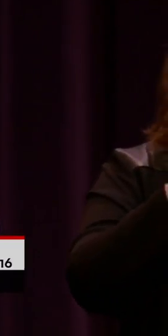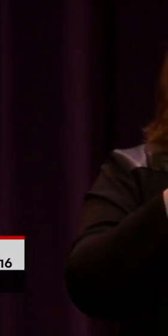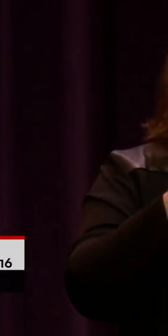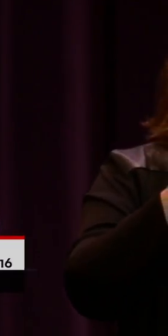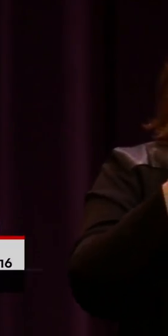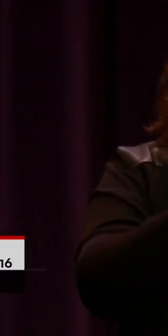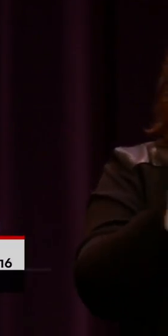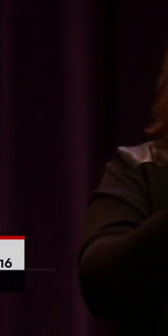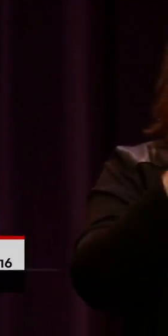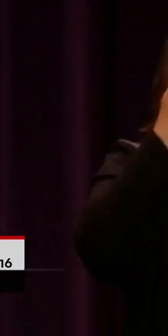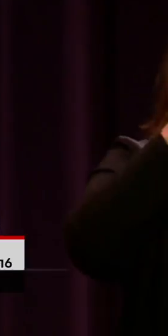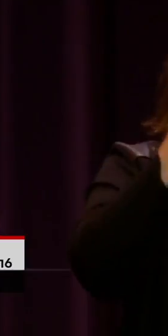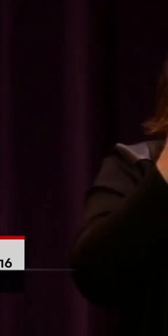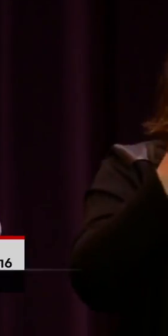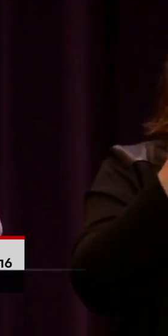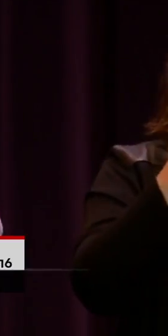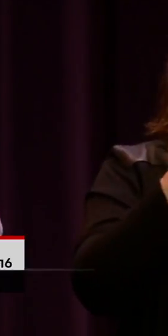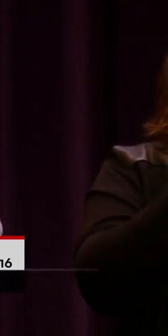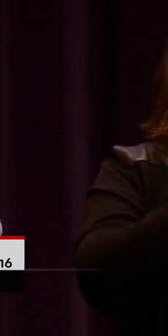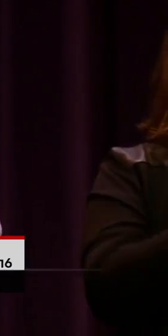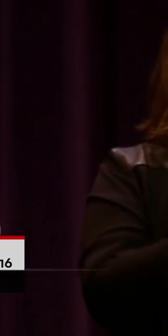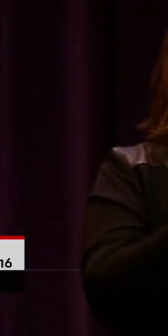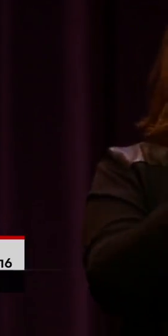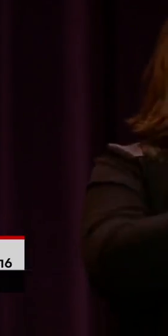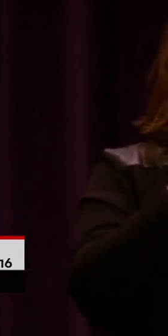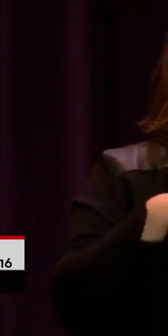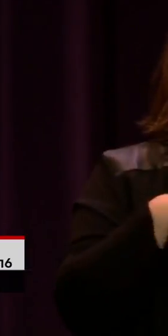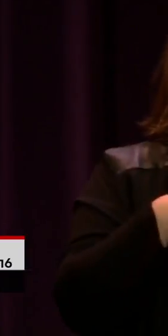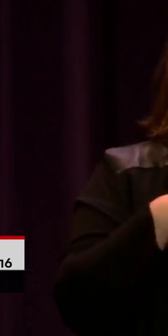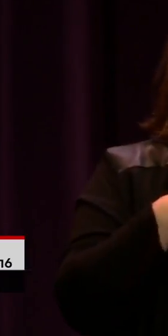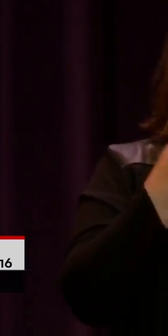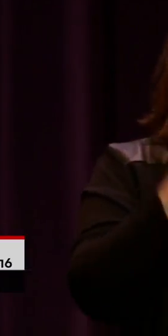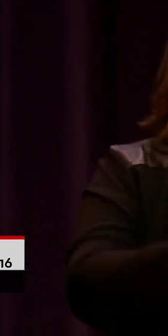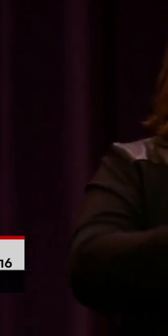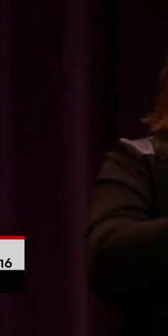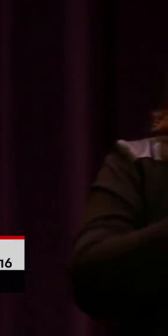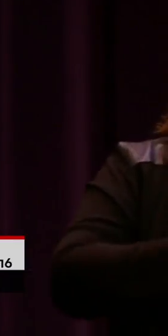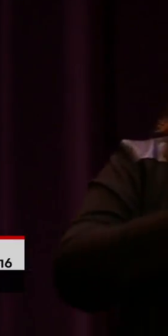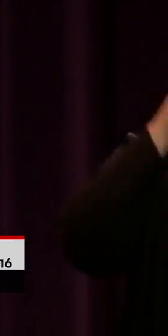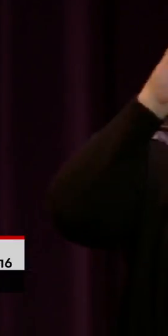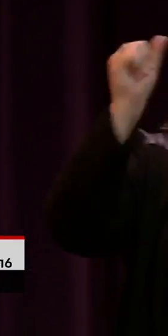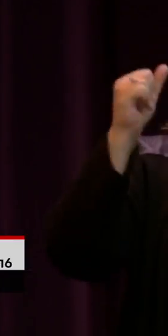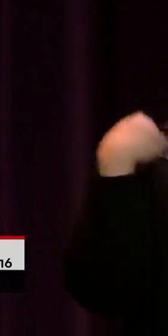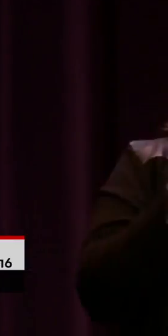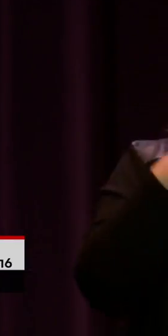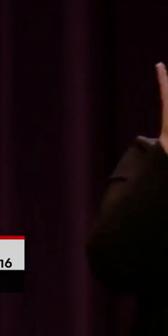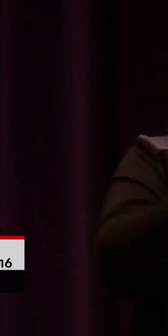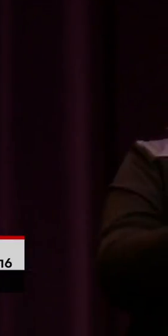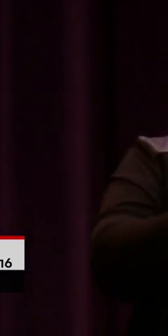COMMITTEE. AND THEN WHEN HE WAS PRESIDENT, WE DID HAVE A STATEHOOD VOTE. LET ME REMIND YOU IT WAS 23